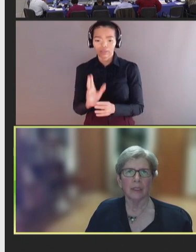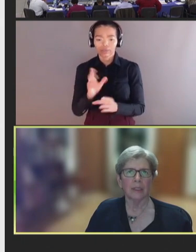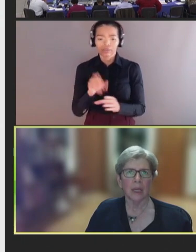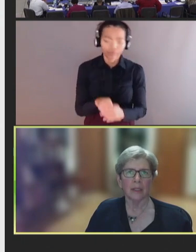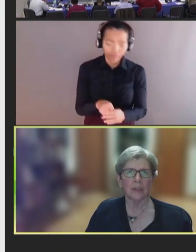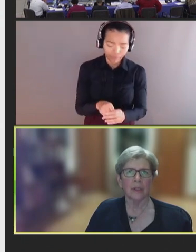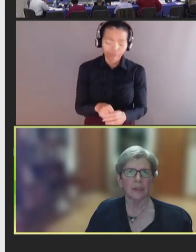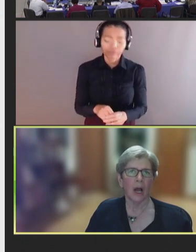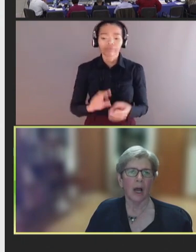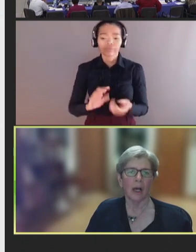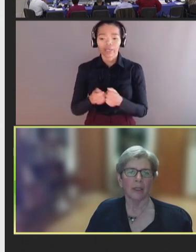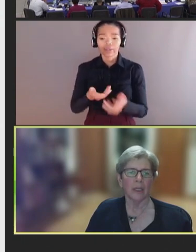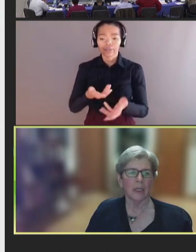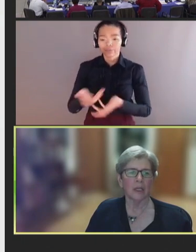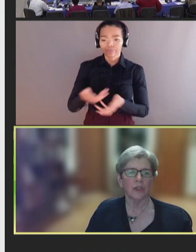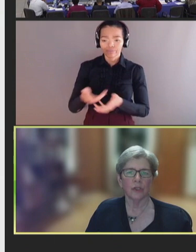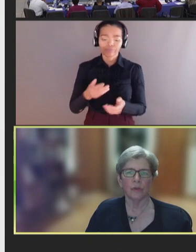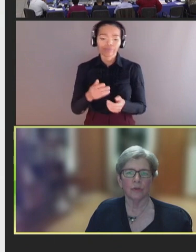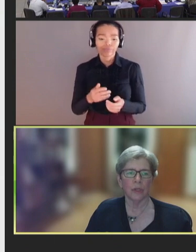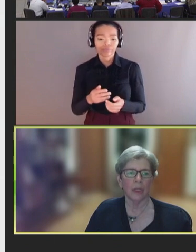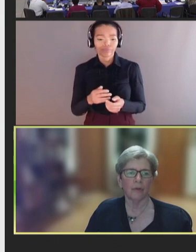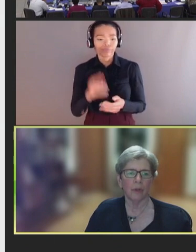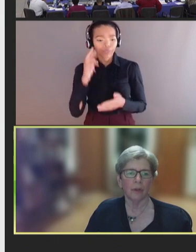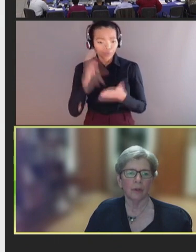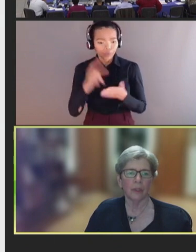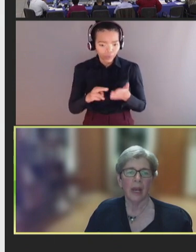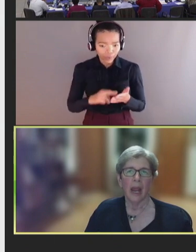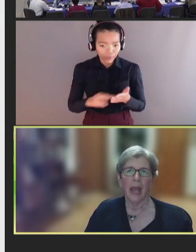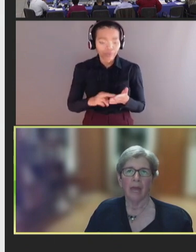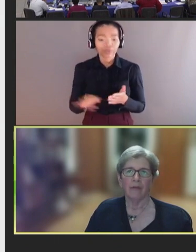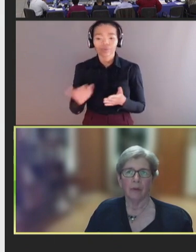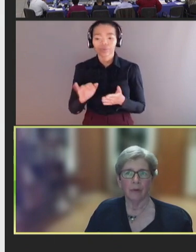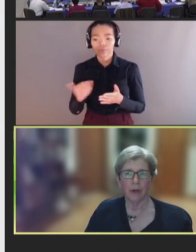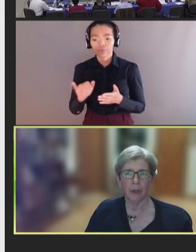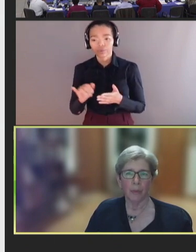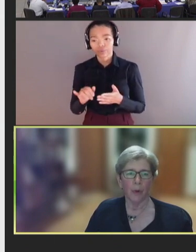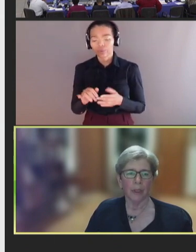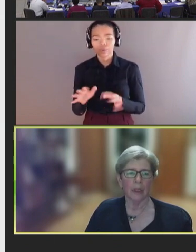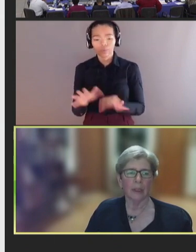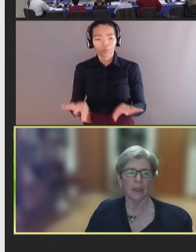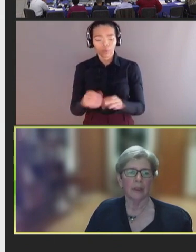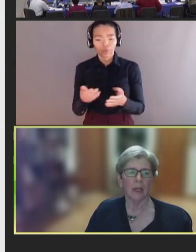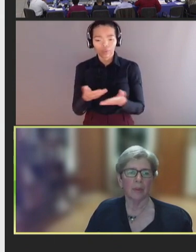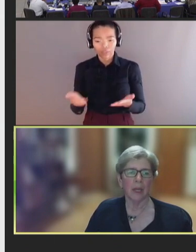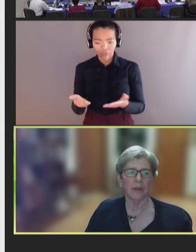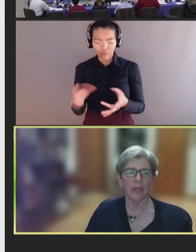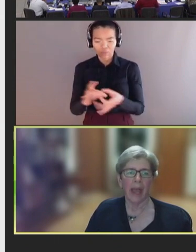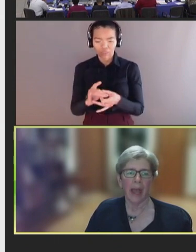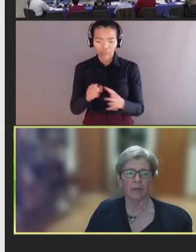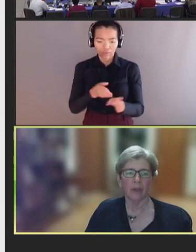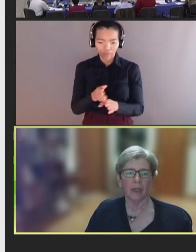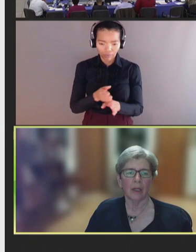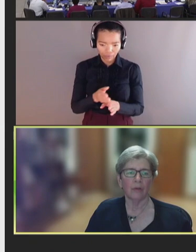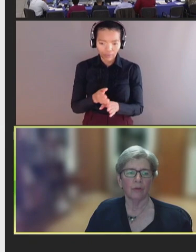consensus on key issues in the field, and very importantly, to come together to advocate for